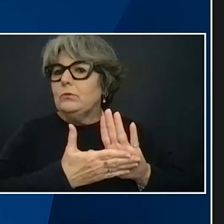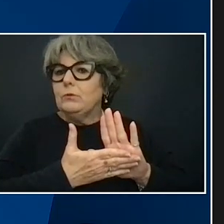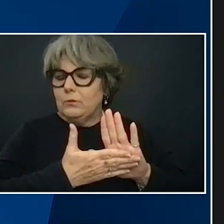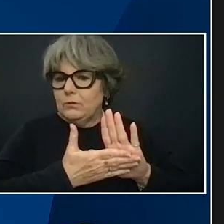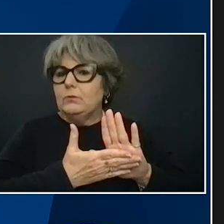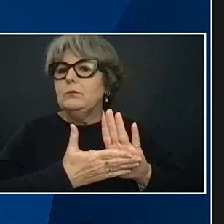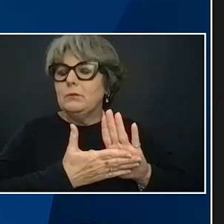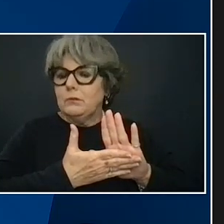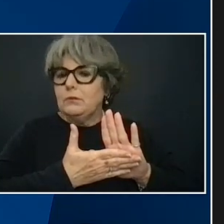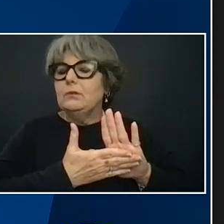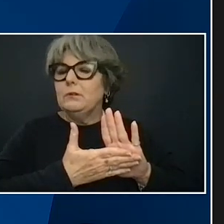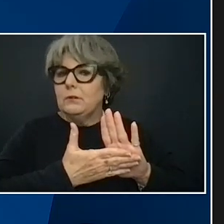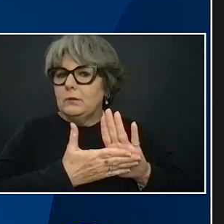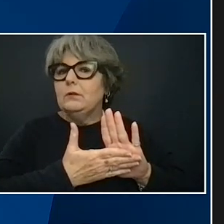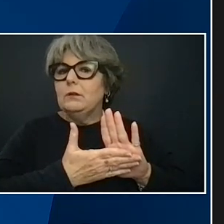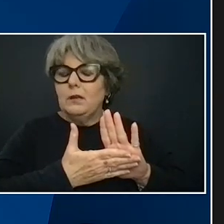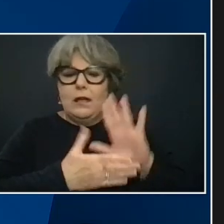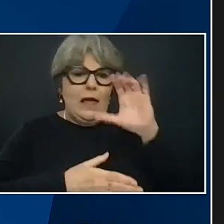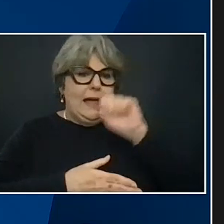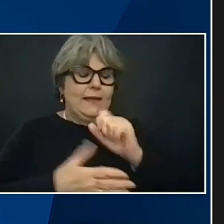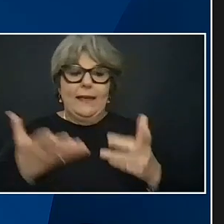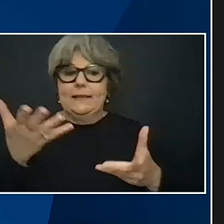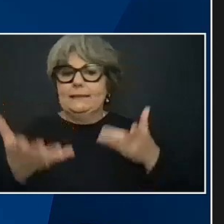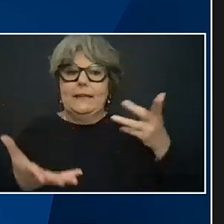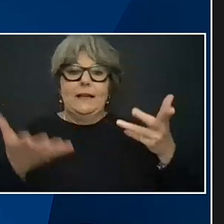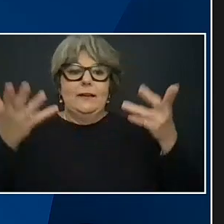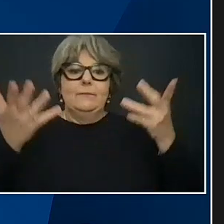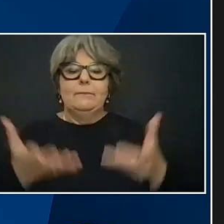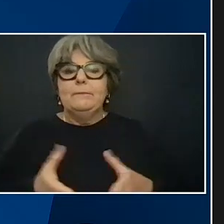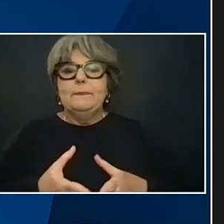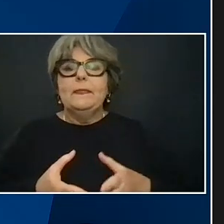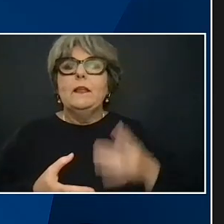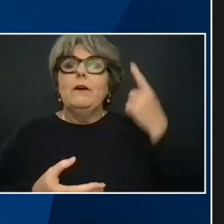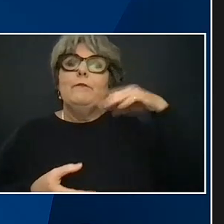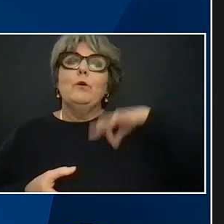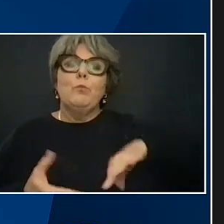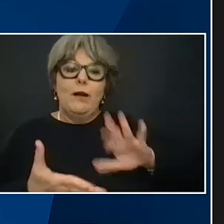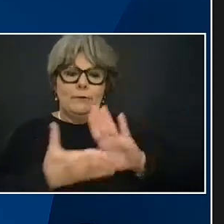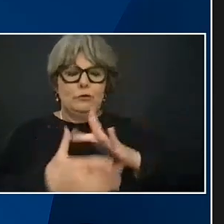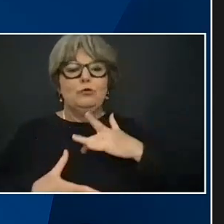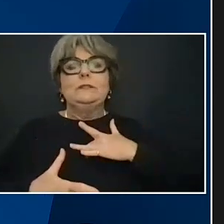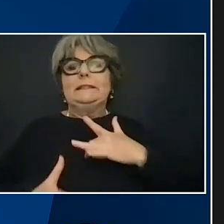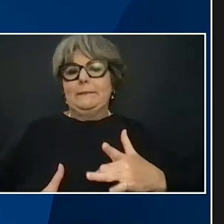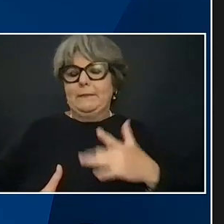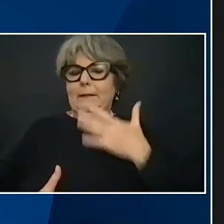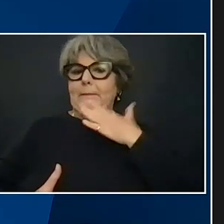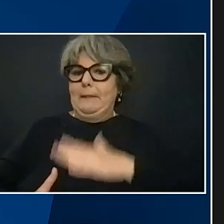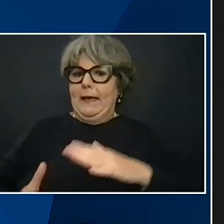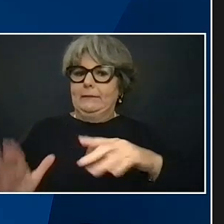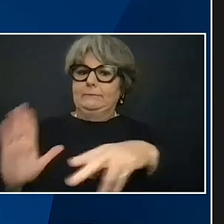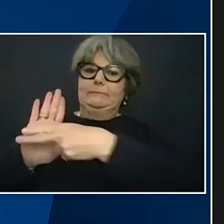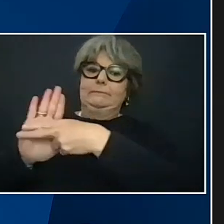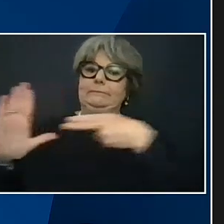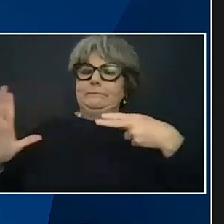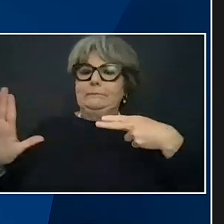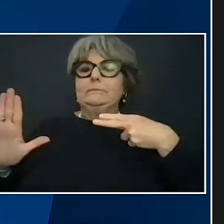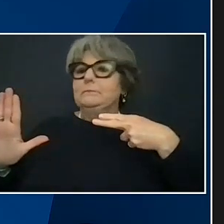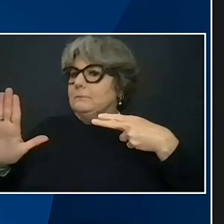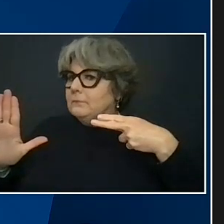I guess I know that for-profit schools typically get a bad rap for, I guess, being quote-unquote scam schools.